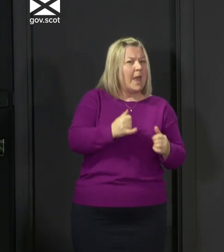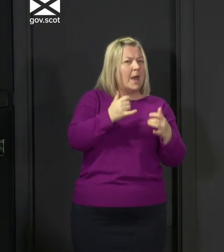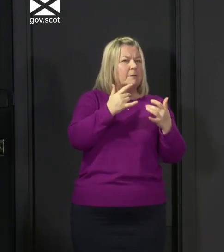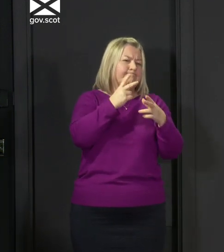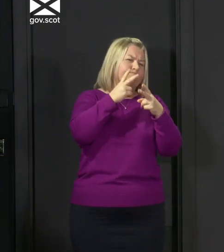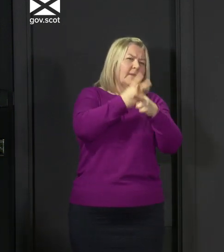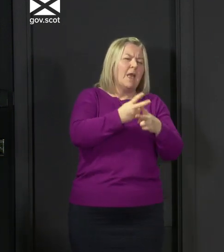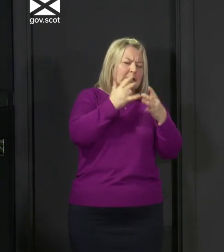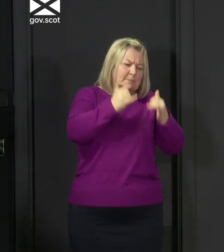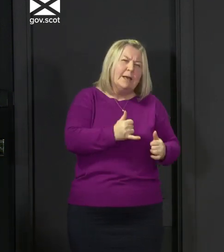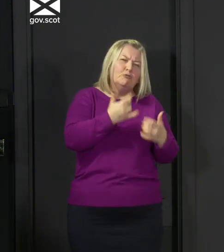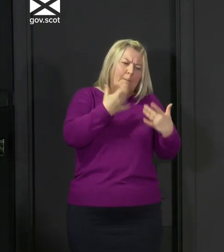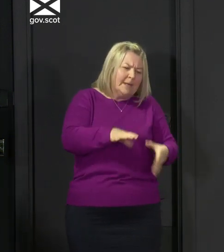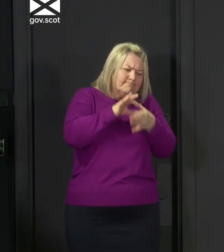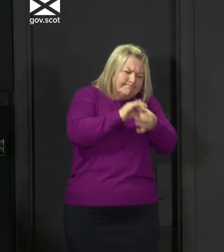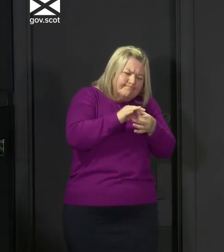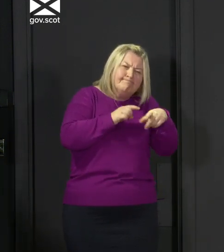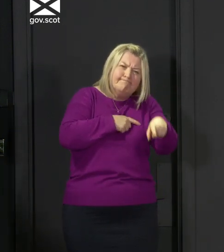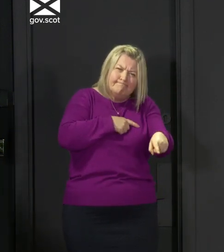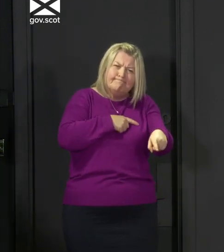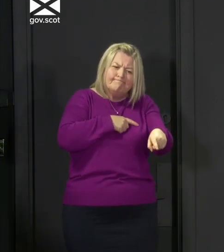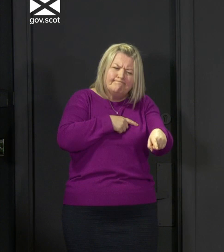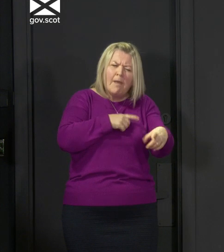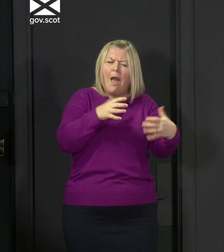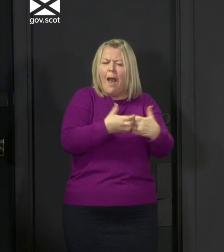Covid-19 is affecting the delivery of care across Scotland.